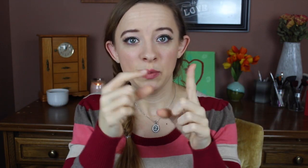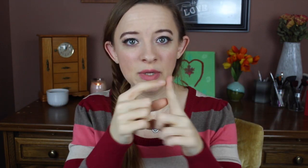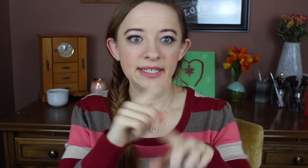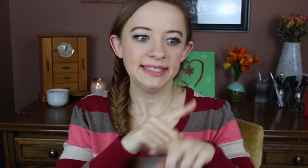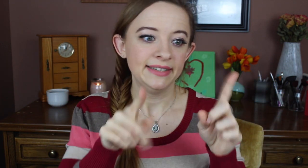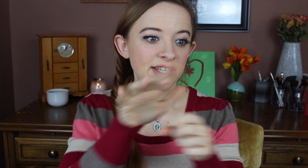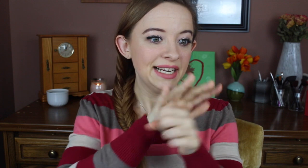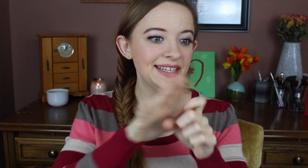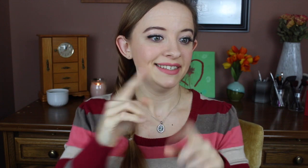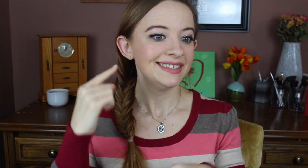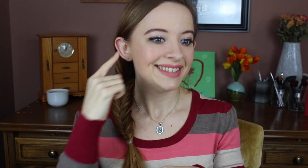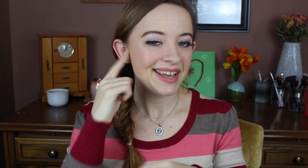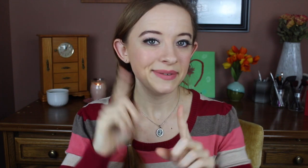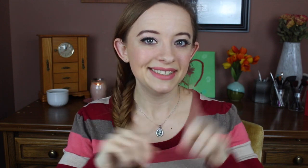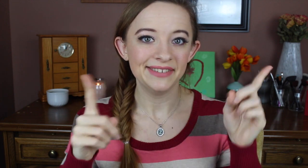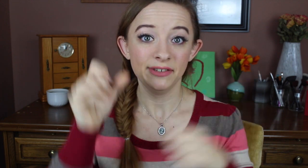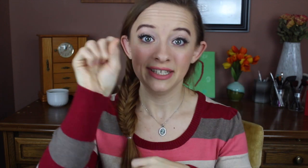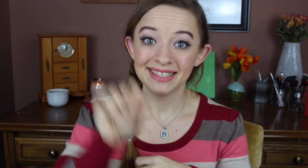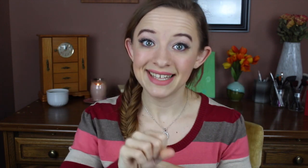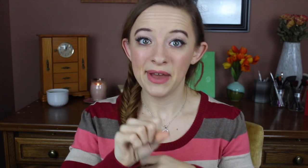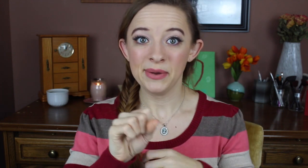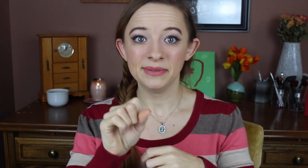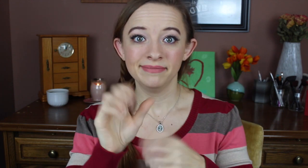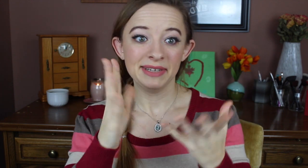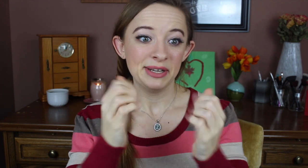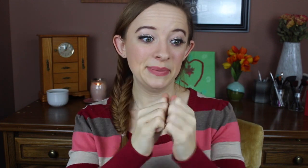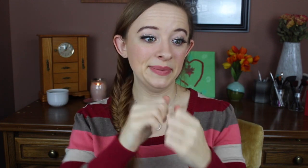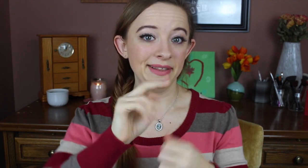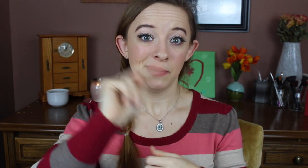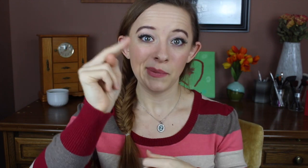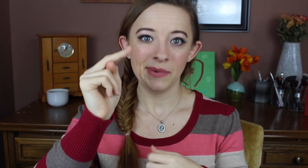area different word. Different areas different sounds, like in the South